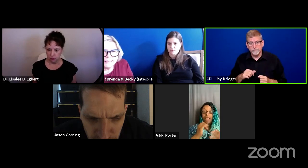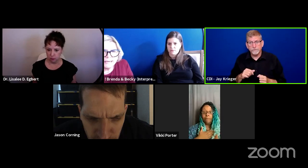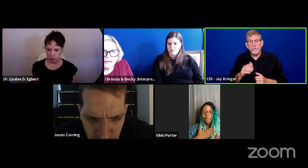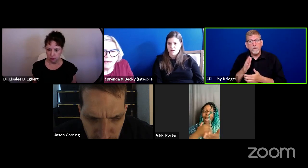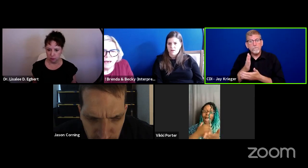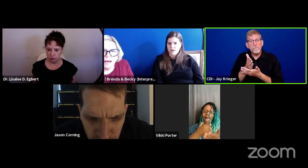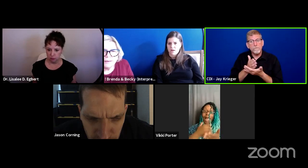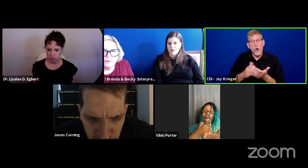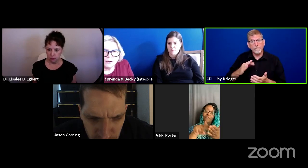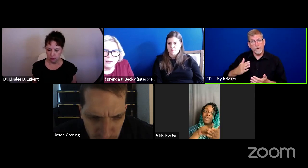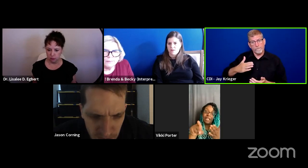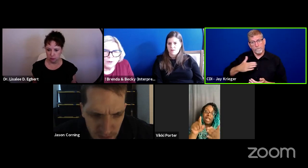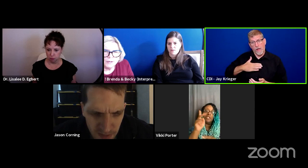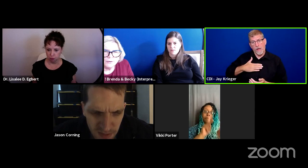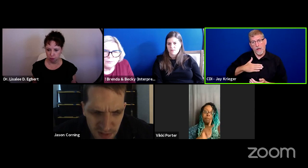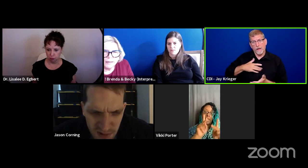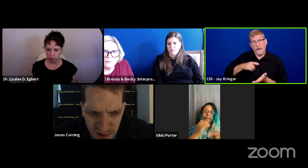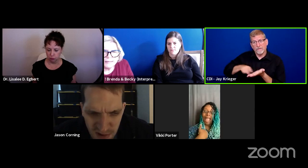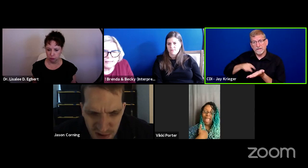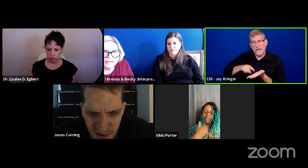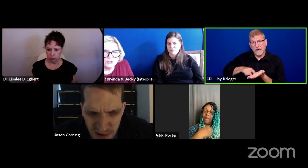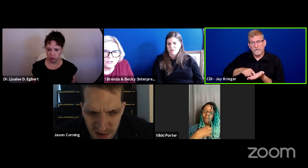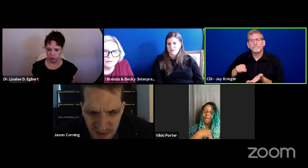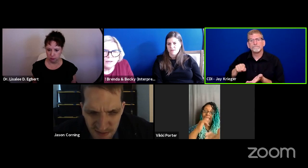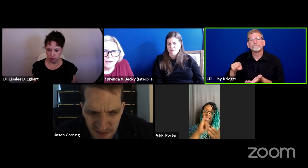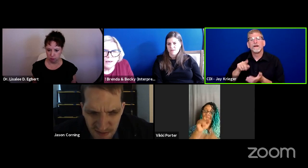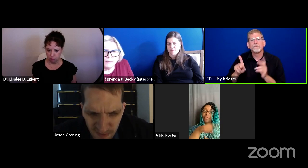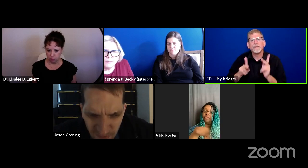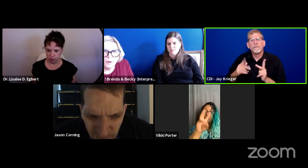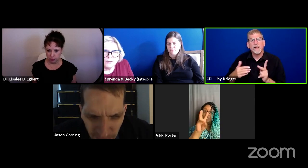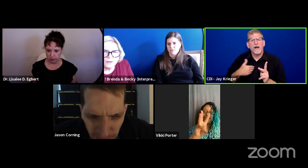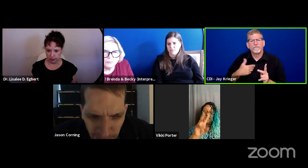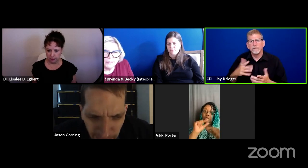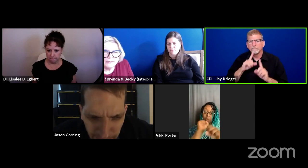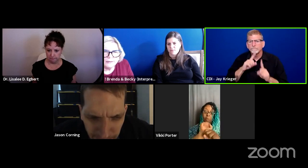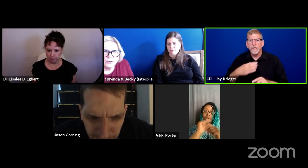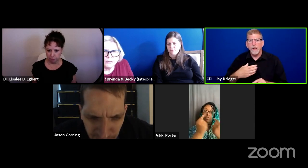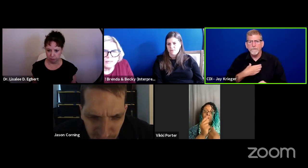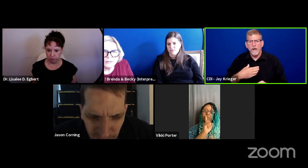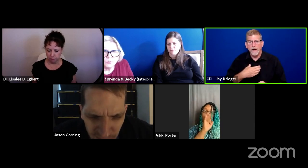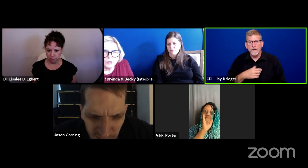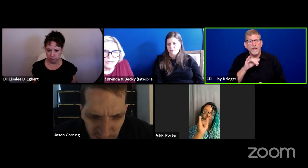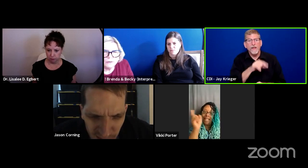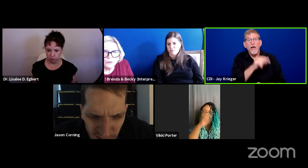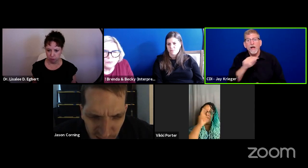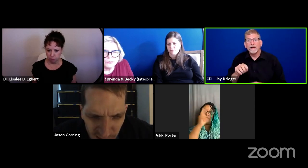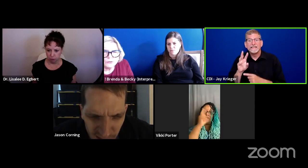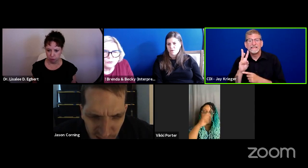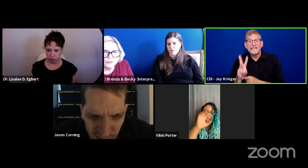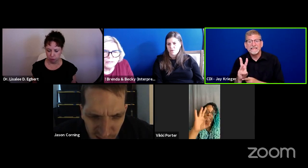In m part of any investigation, people have complained that those six working groups truly